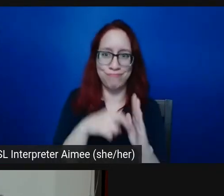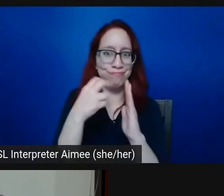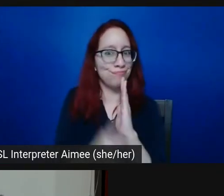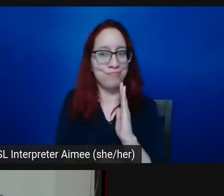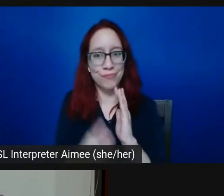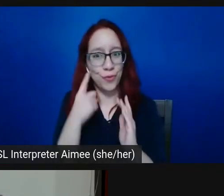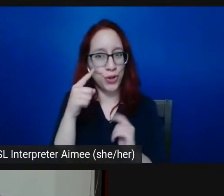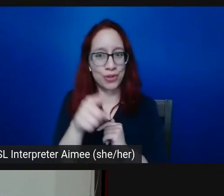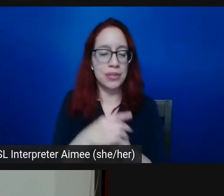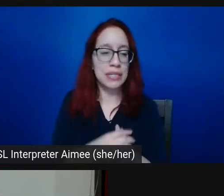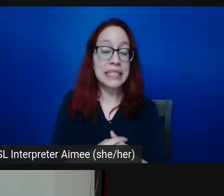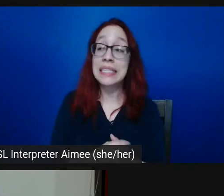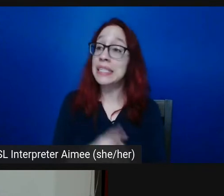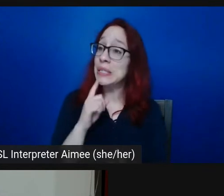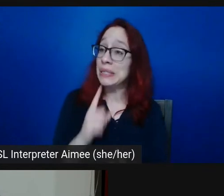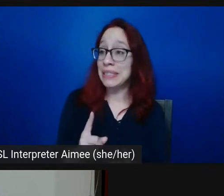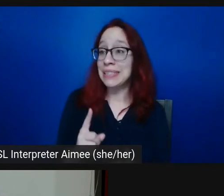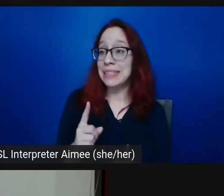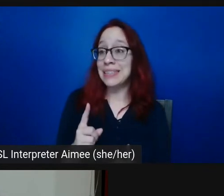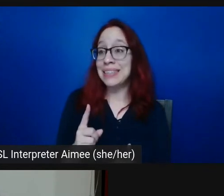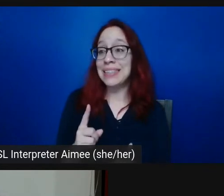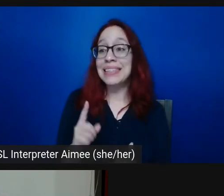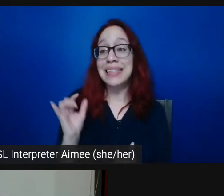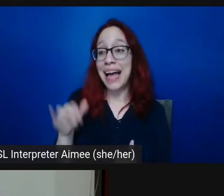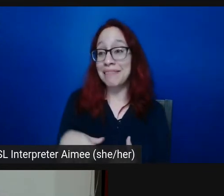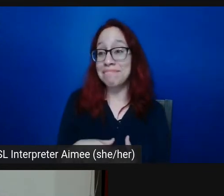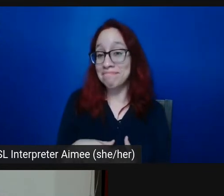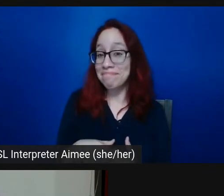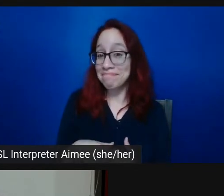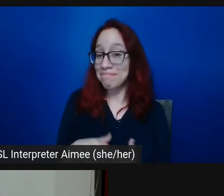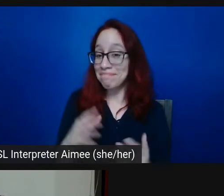It was really the latter there. I had no idea what I was getting into.